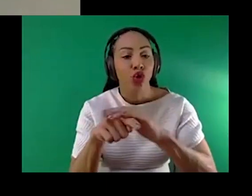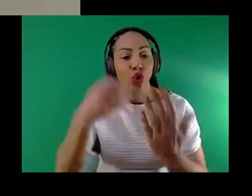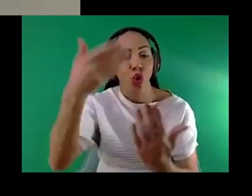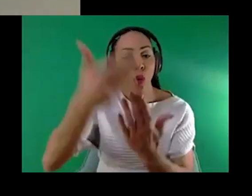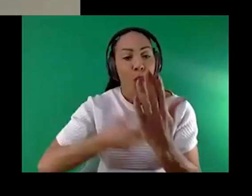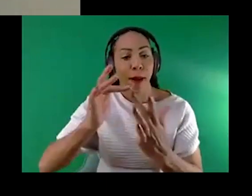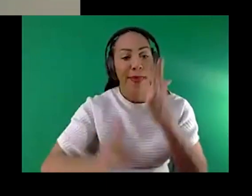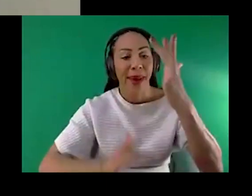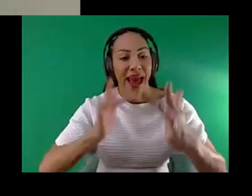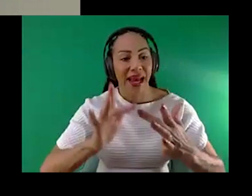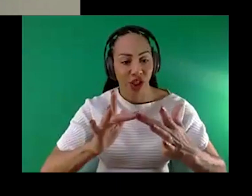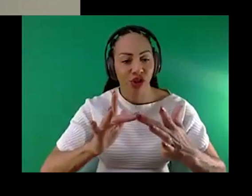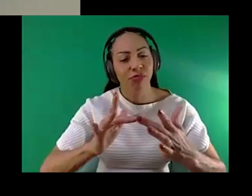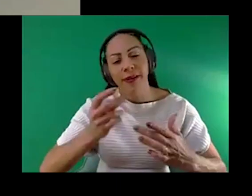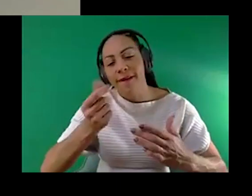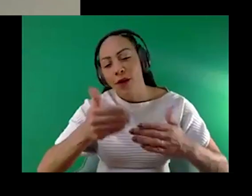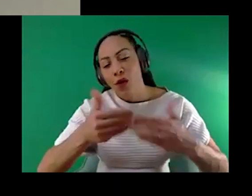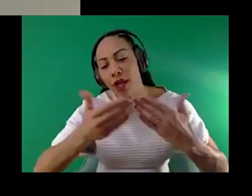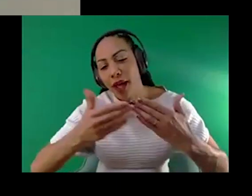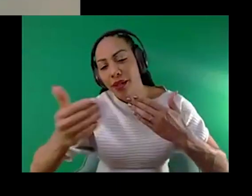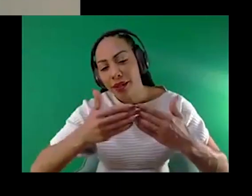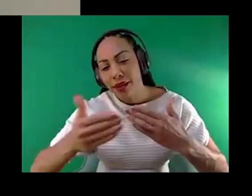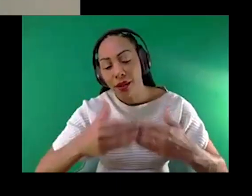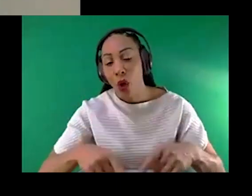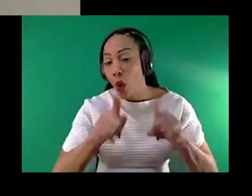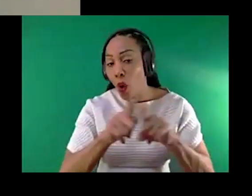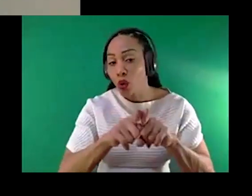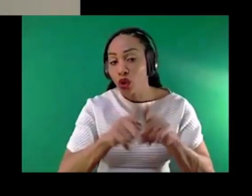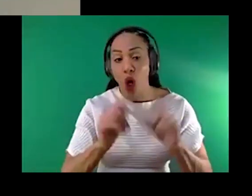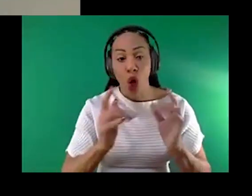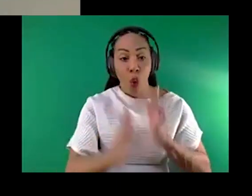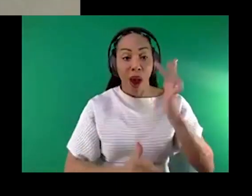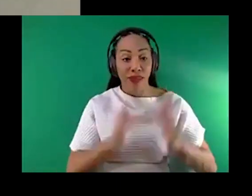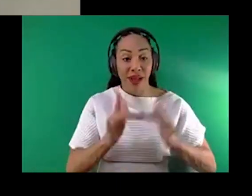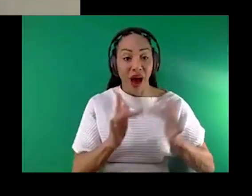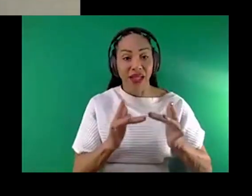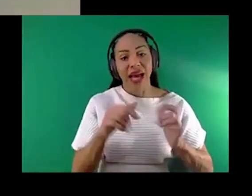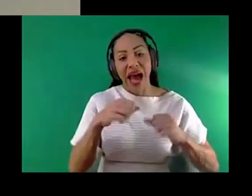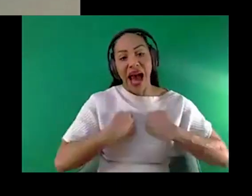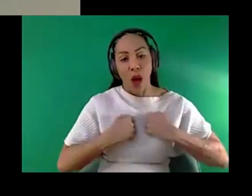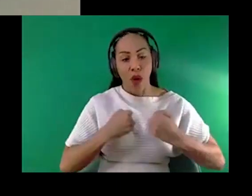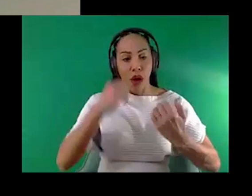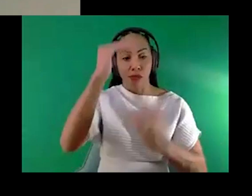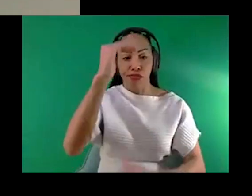information on the artist residency call out available on the Stopgap website so to bring